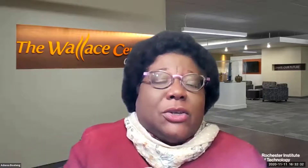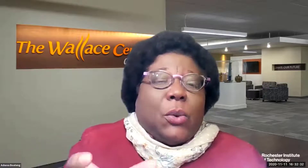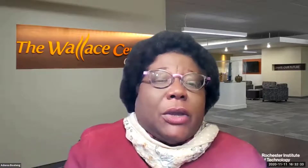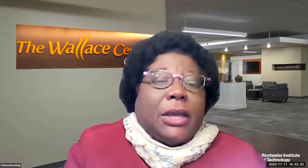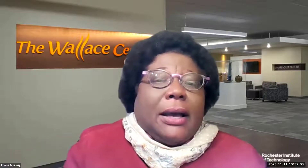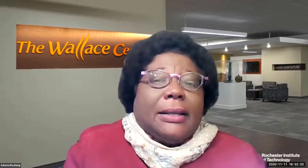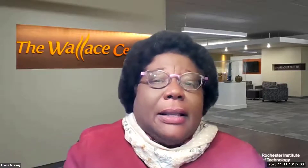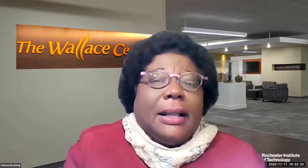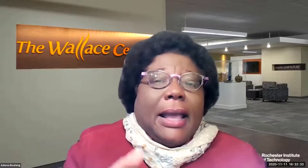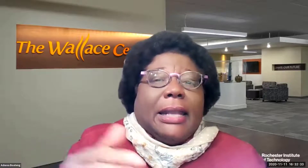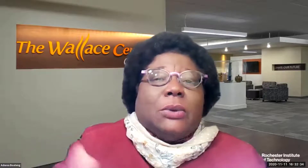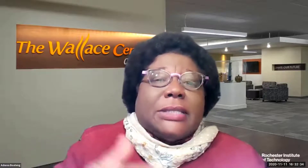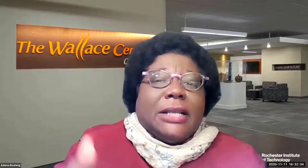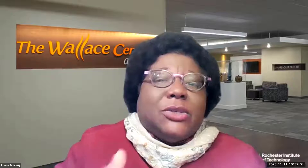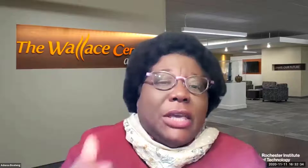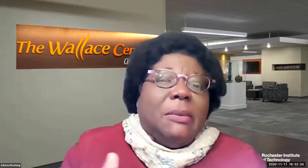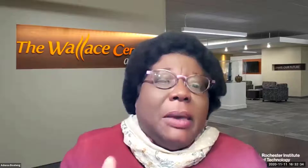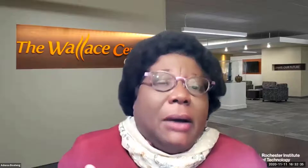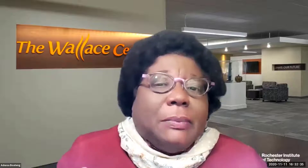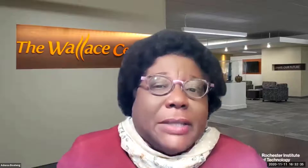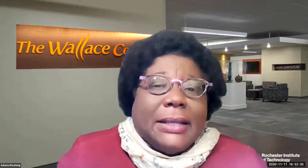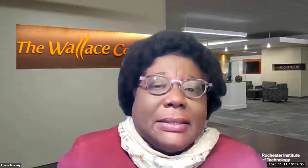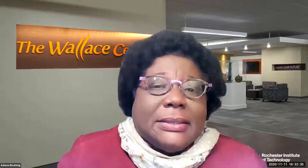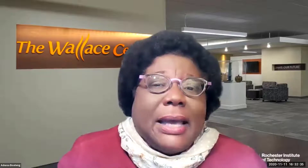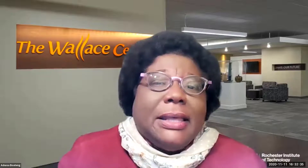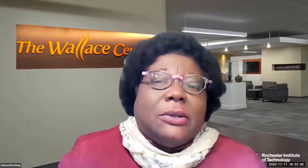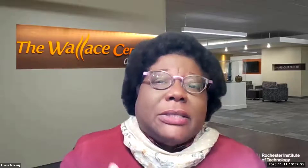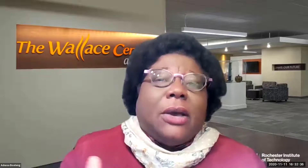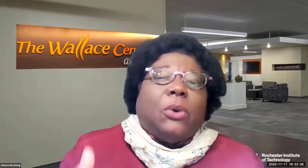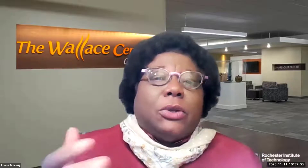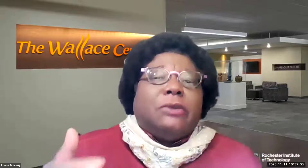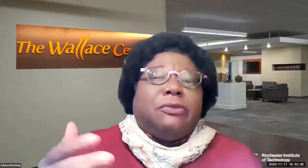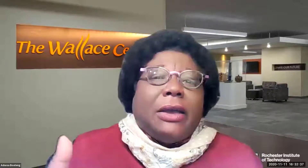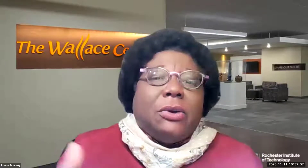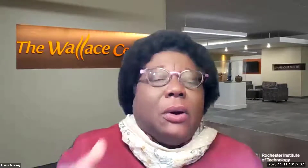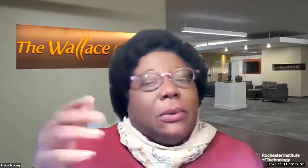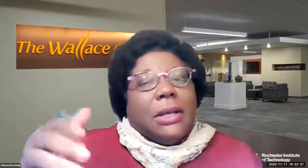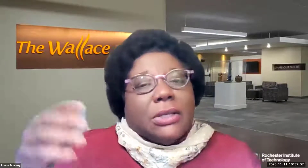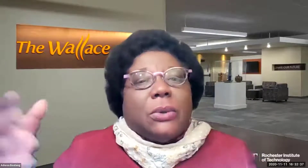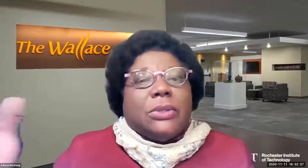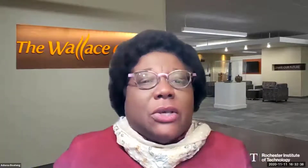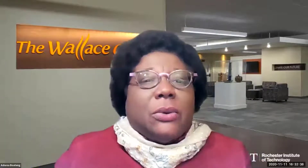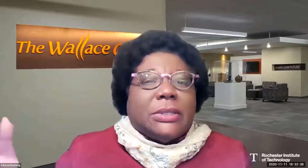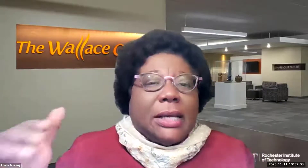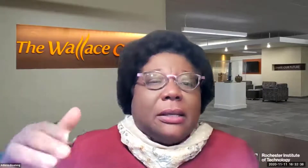updates and then they'll say, oh, notify you oh so and so has done a